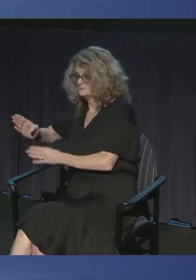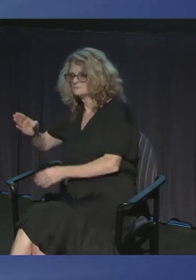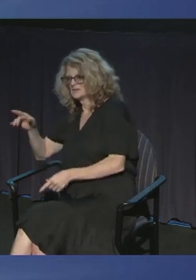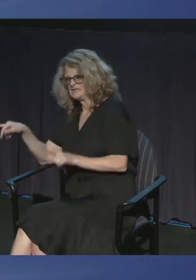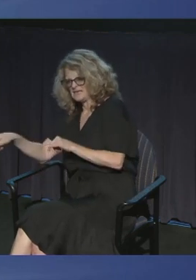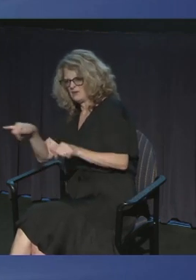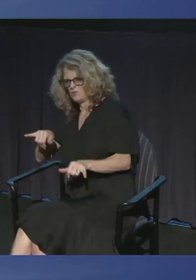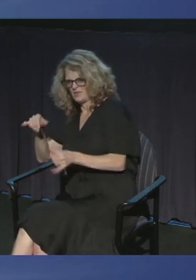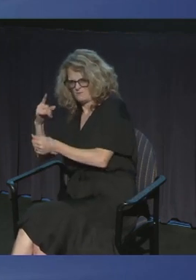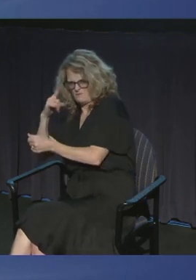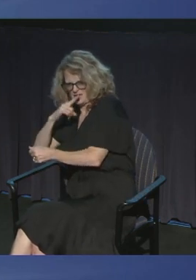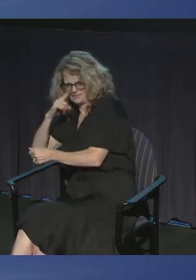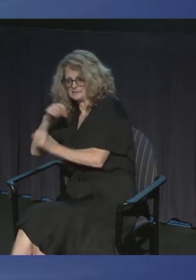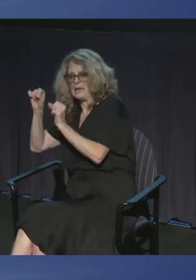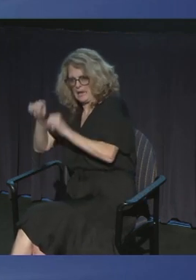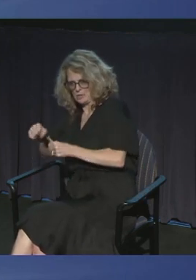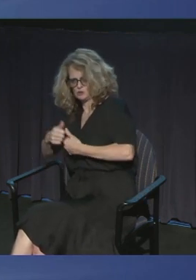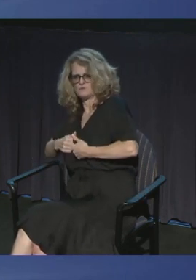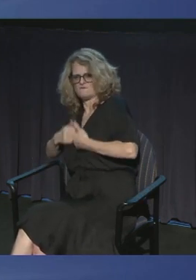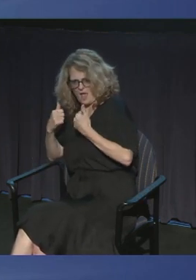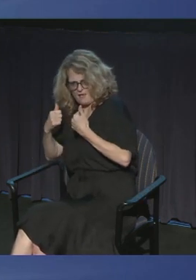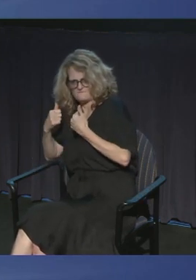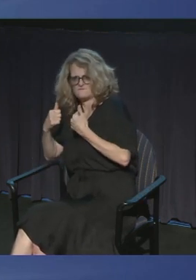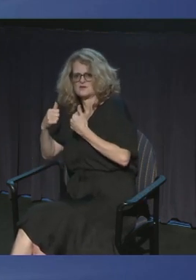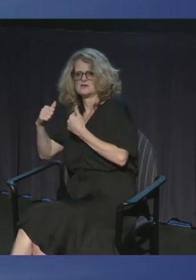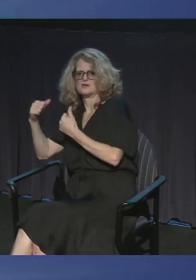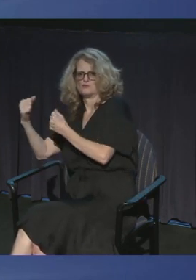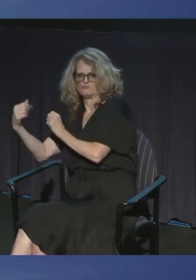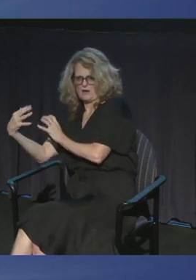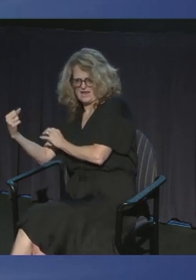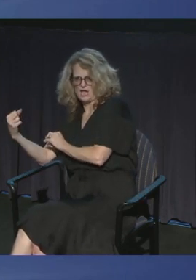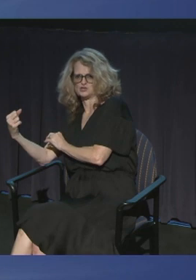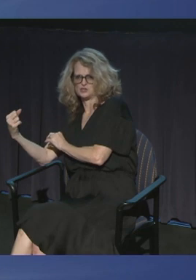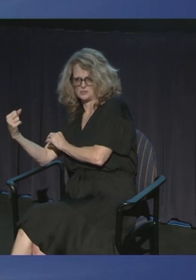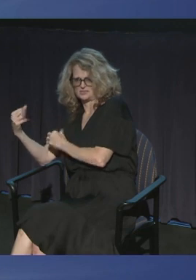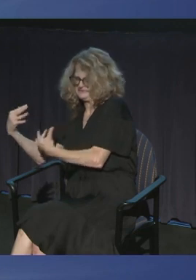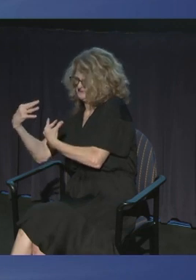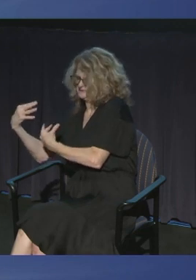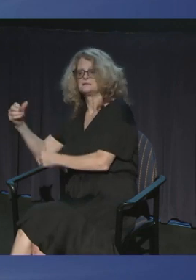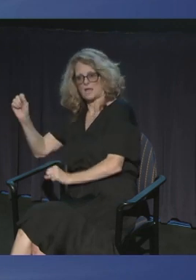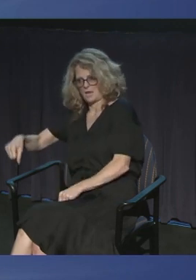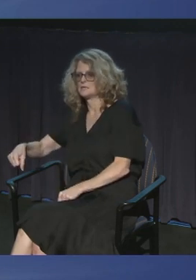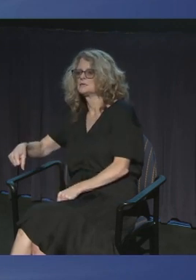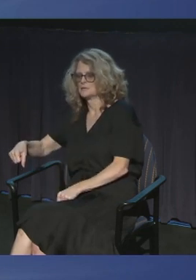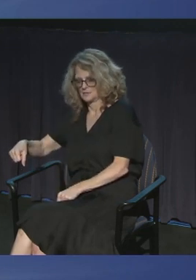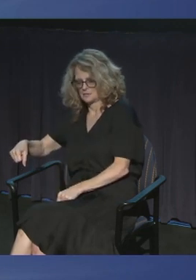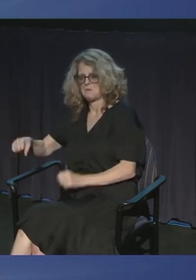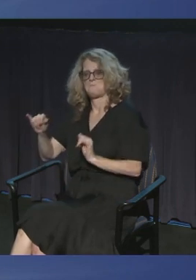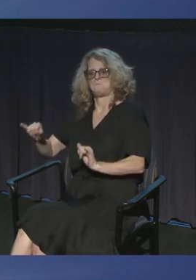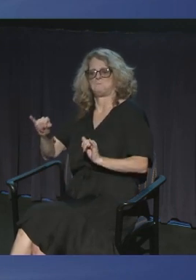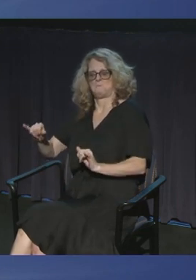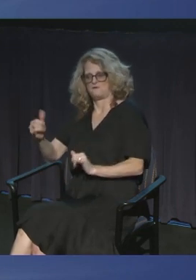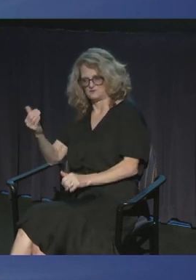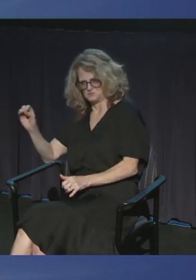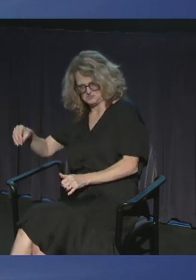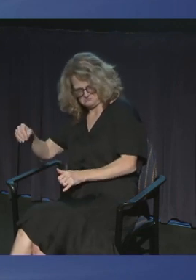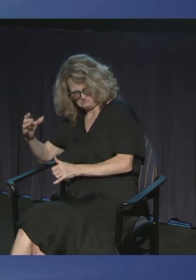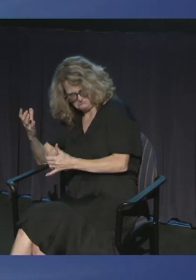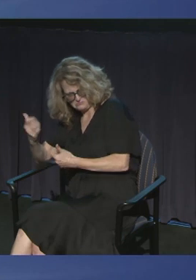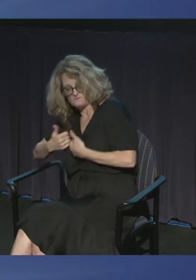IN THIS GROUP. SHE WAS WONDERING WHETHER THERE IS ANY DIFFERENCE IN THE MICROBIOME.